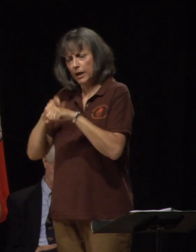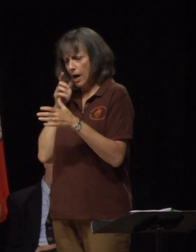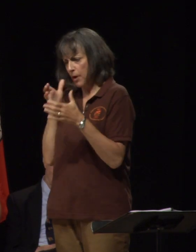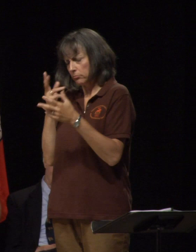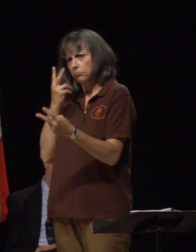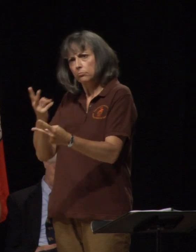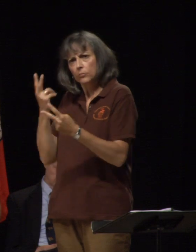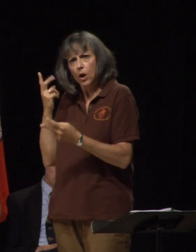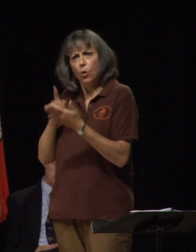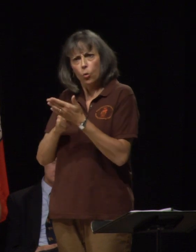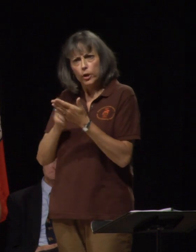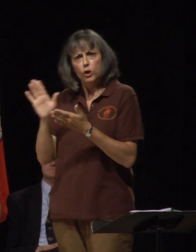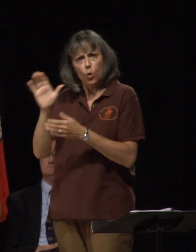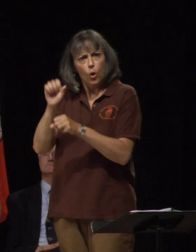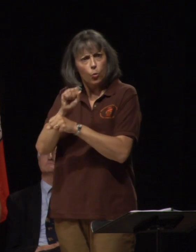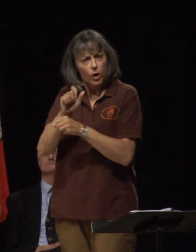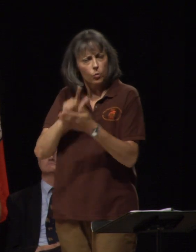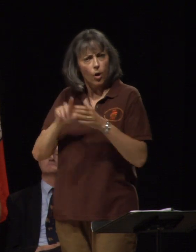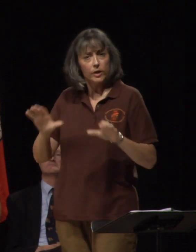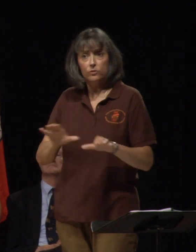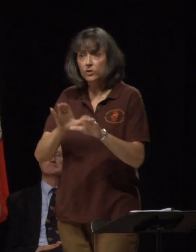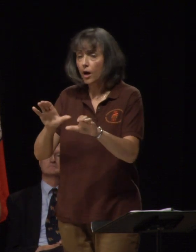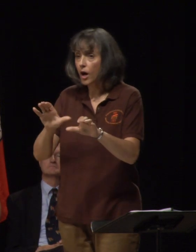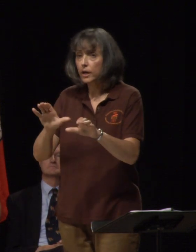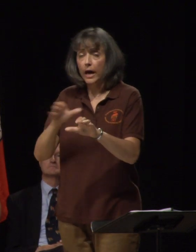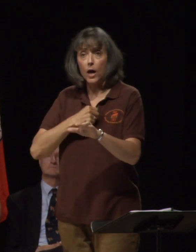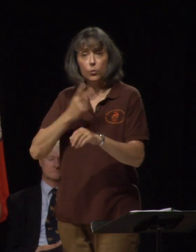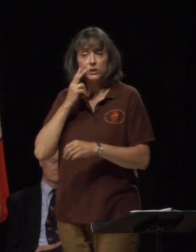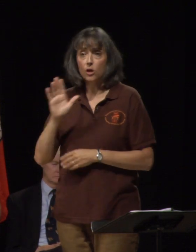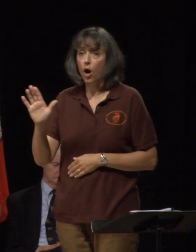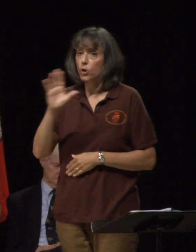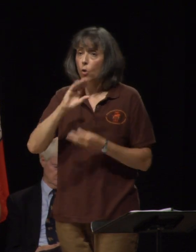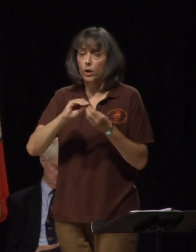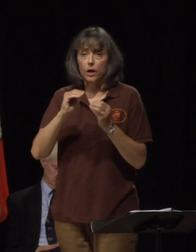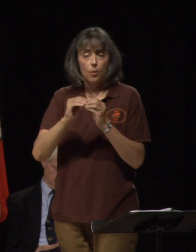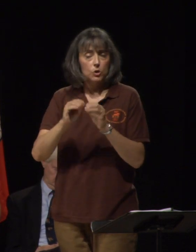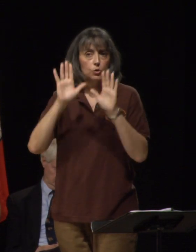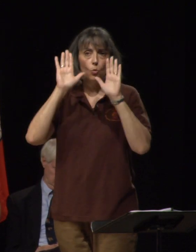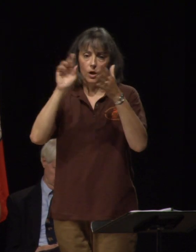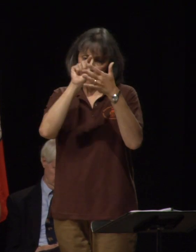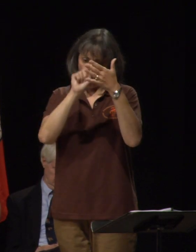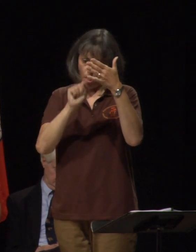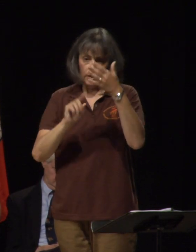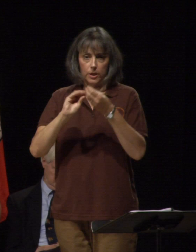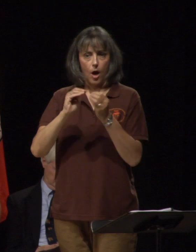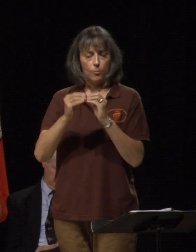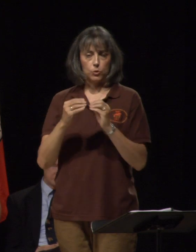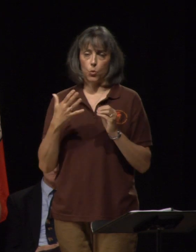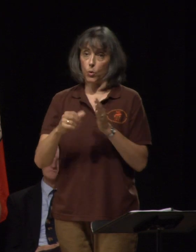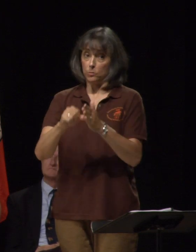LOOKED AT AN ARRAY OF IMPRESSIVE DATA AND NUMBERS. AND HERE'S JUST A LITTLE BIT